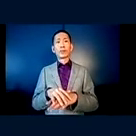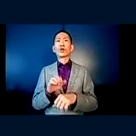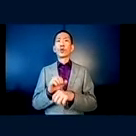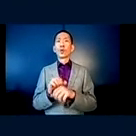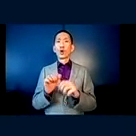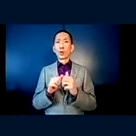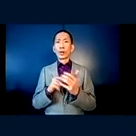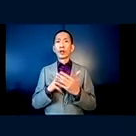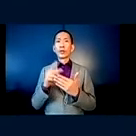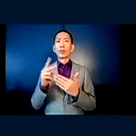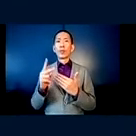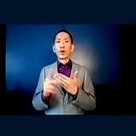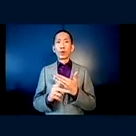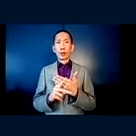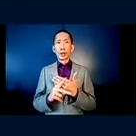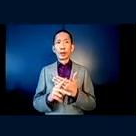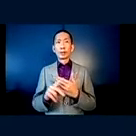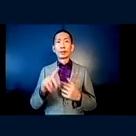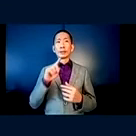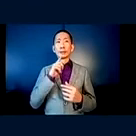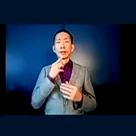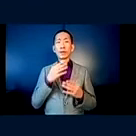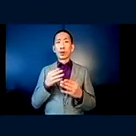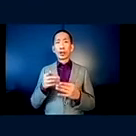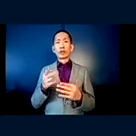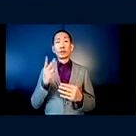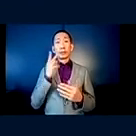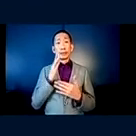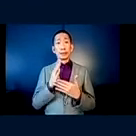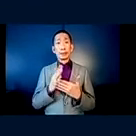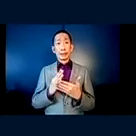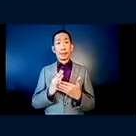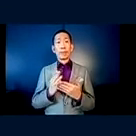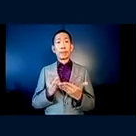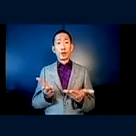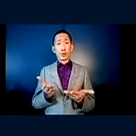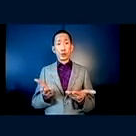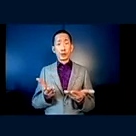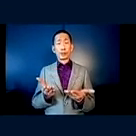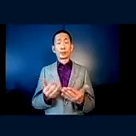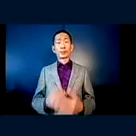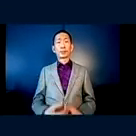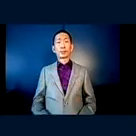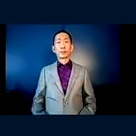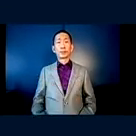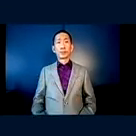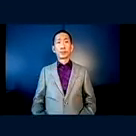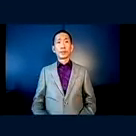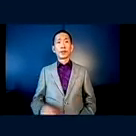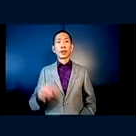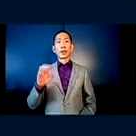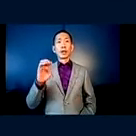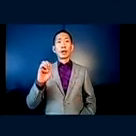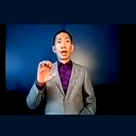INTO AND HAS WORKED WITH THESE PROGRAMS IN A SIGNIFICANT WAY.